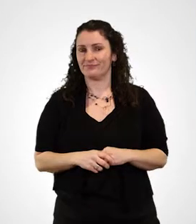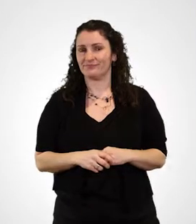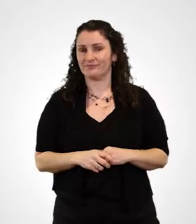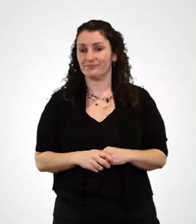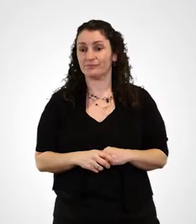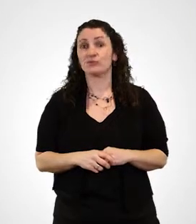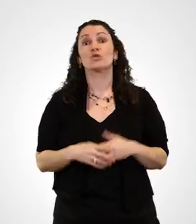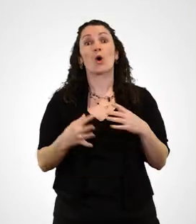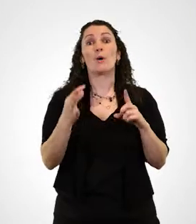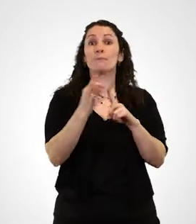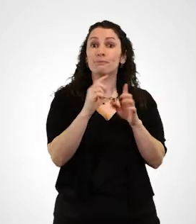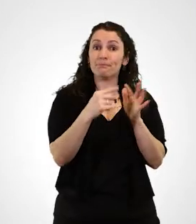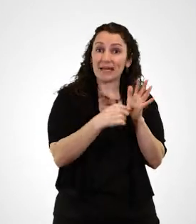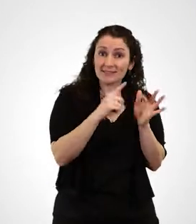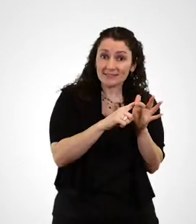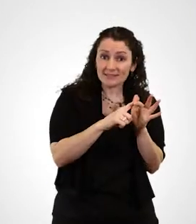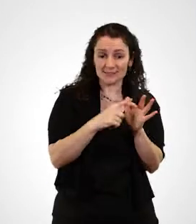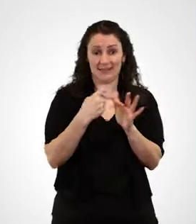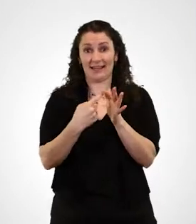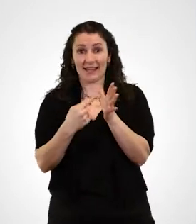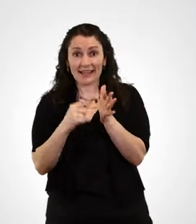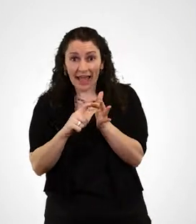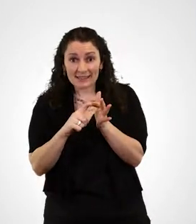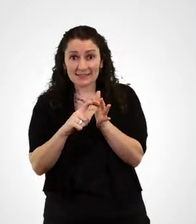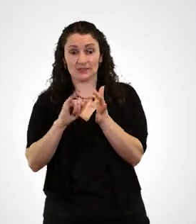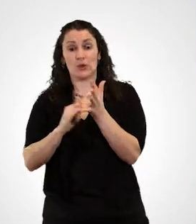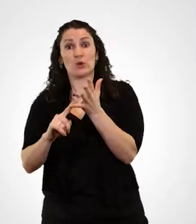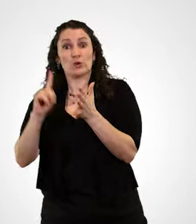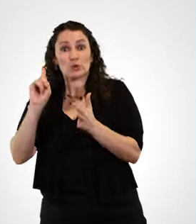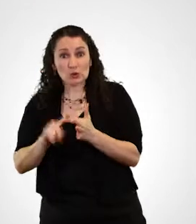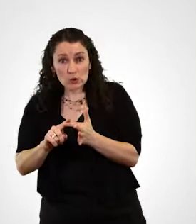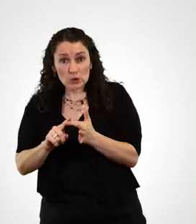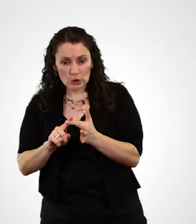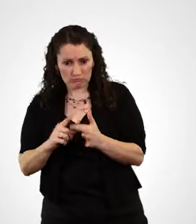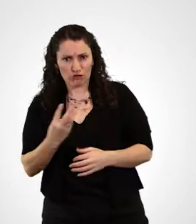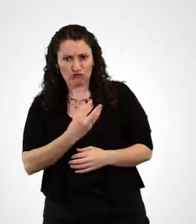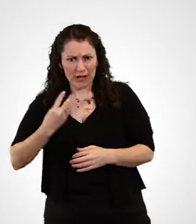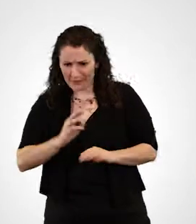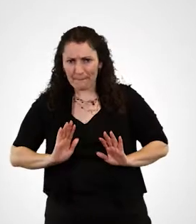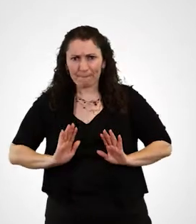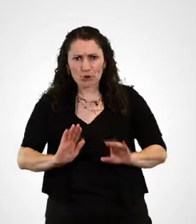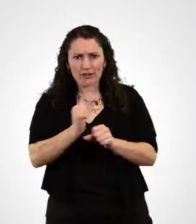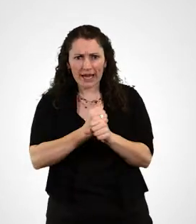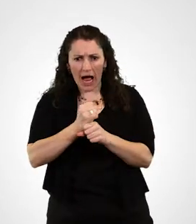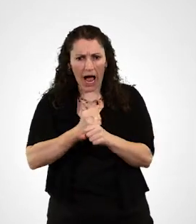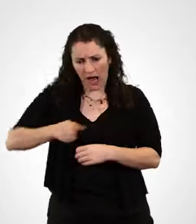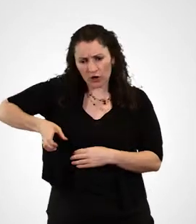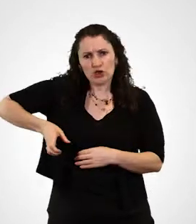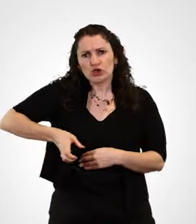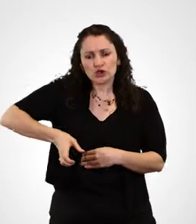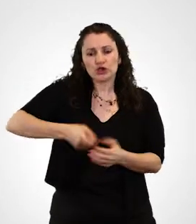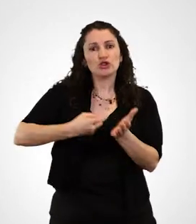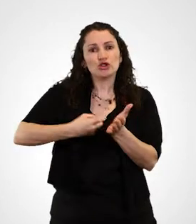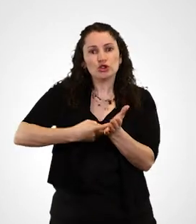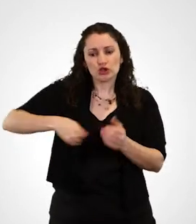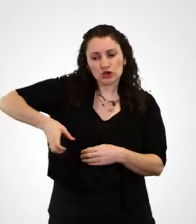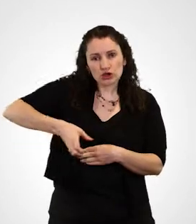So Pete and Kate and Sue push their cars, rrr, rrr.